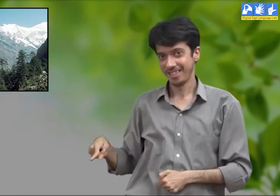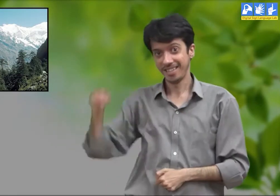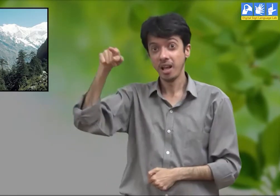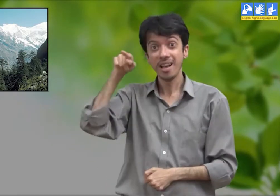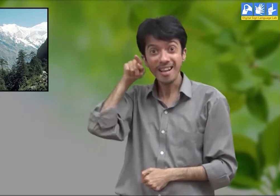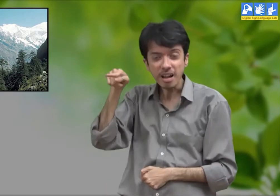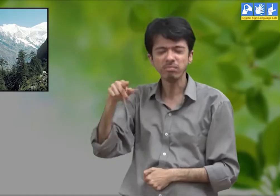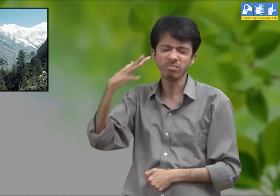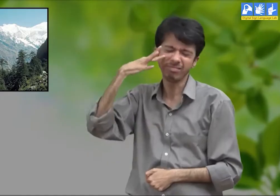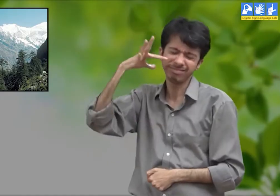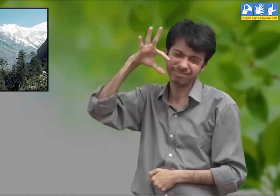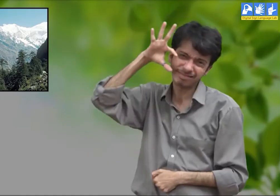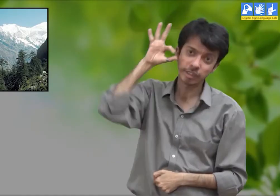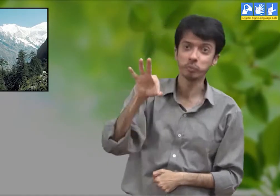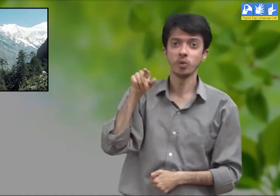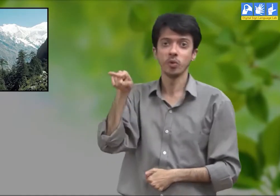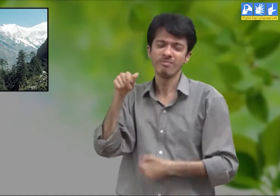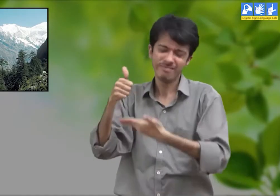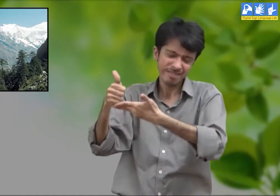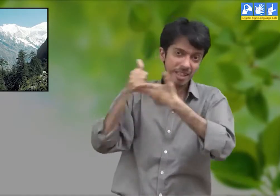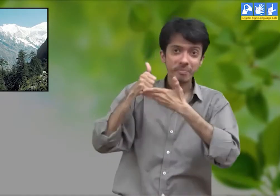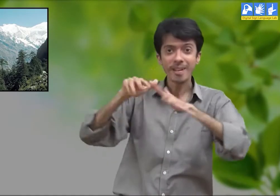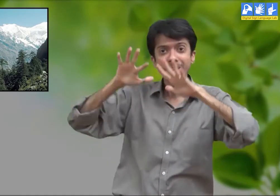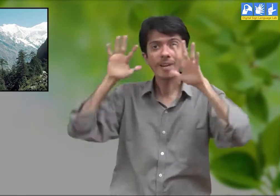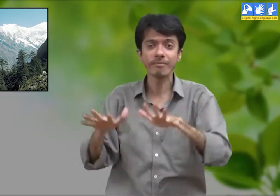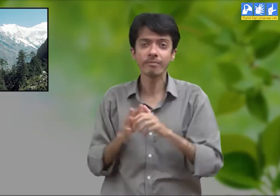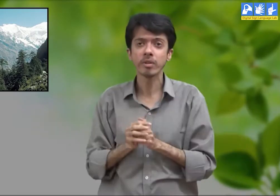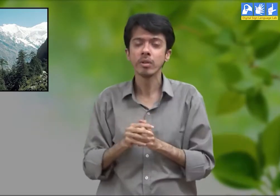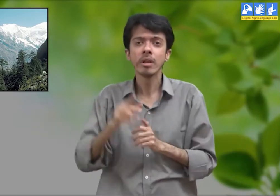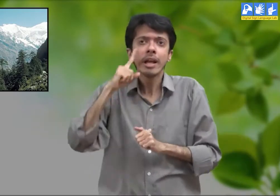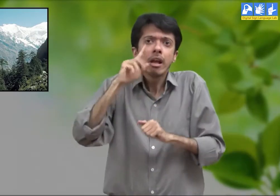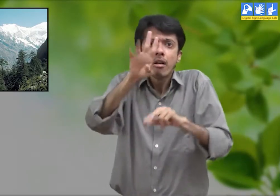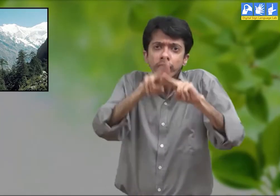Those trees were very important for the villagers.